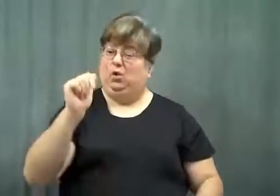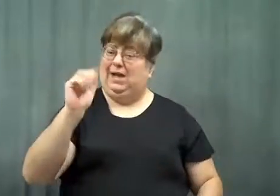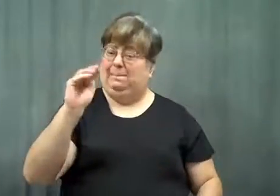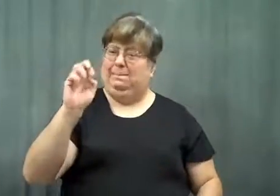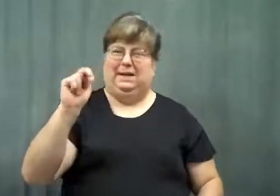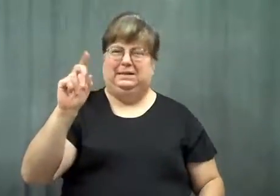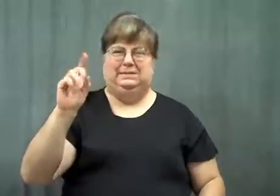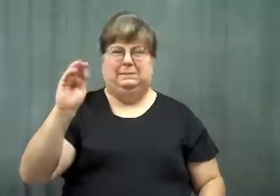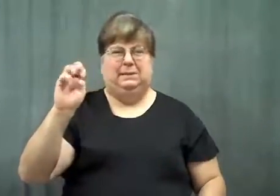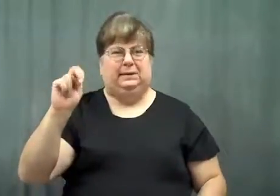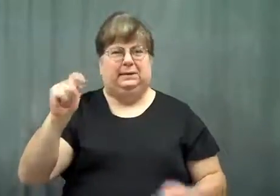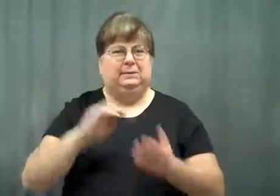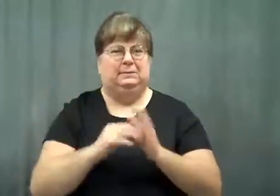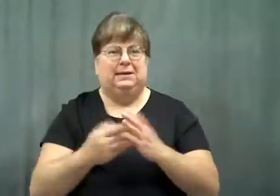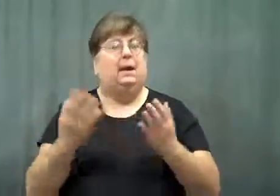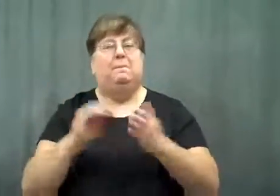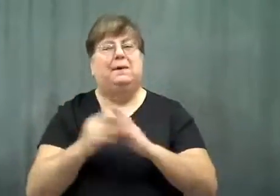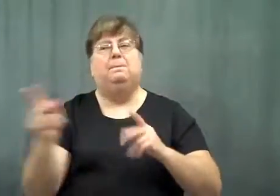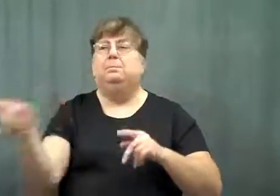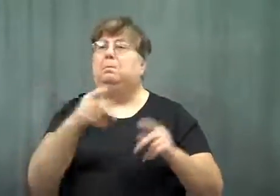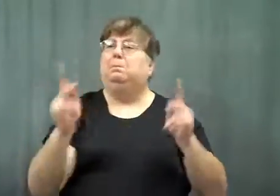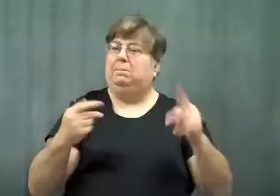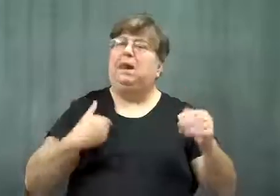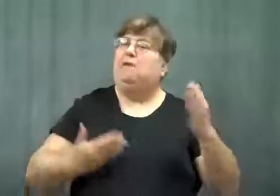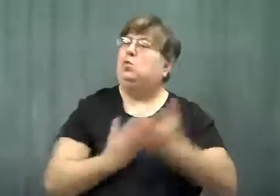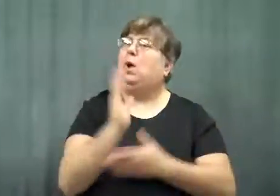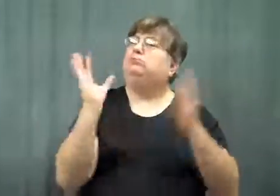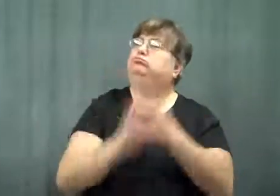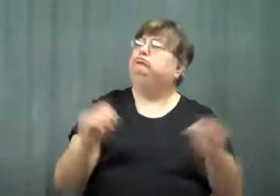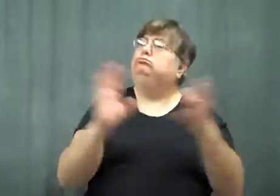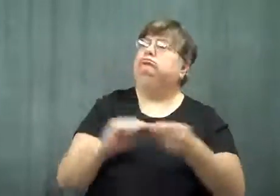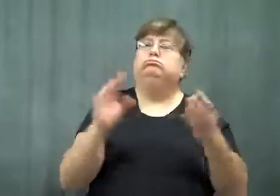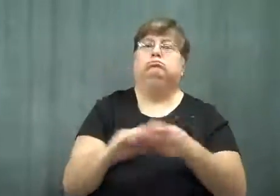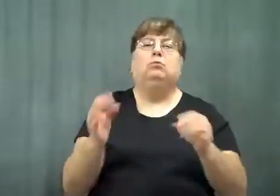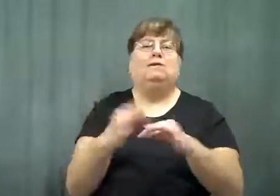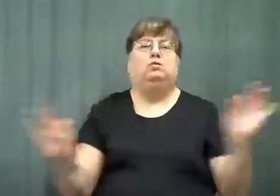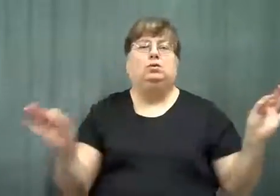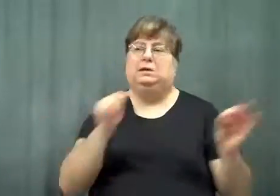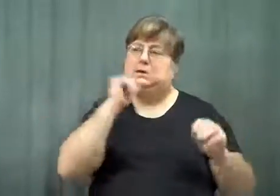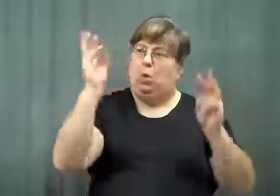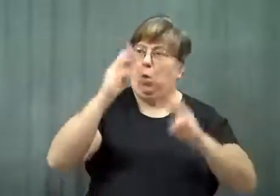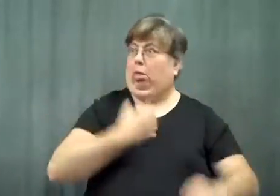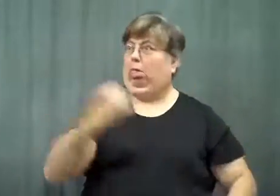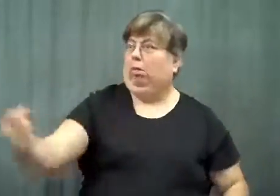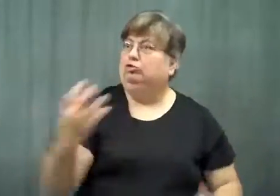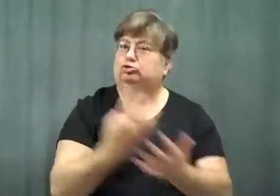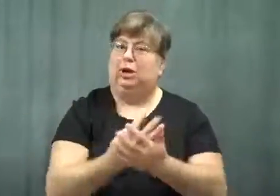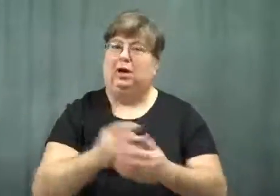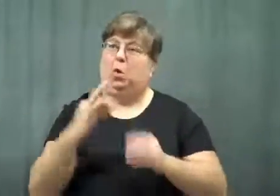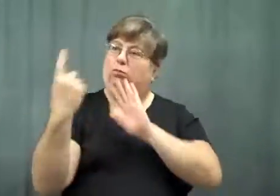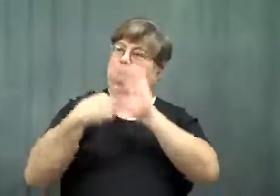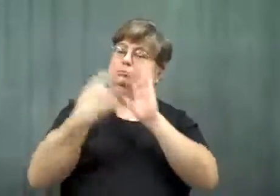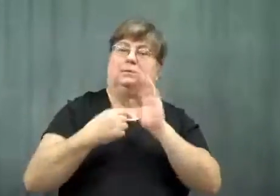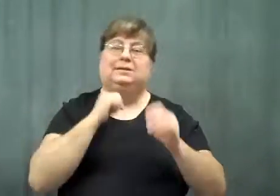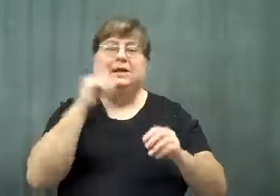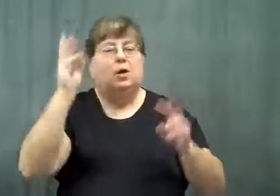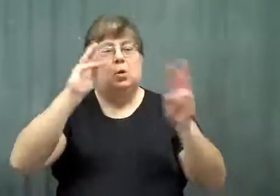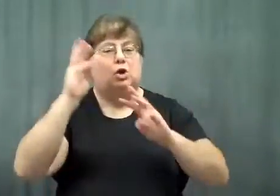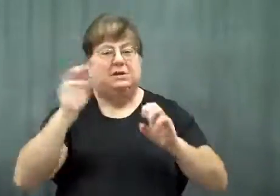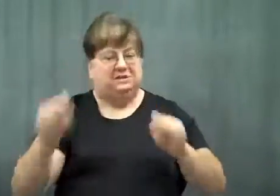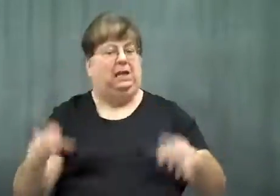That's the right to speak freely without fear of arrest or criticism.